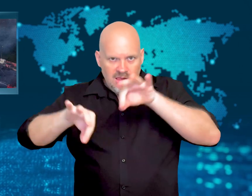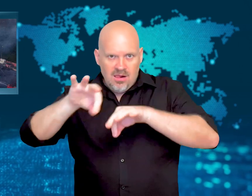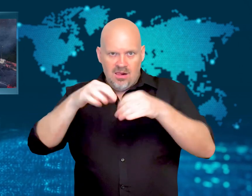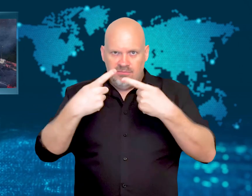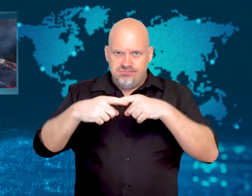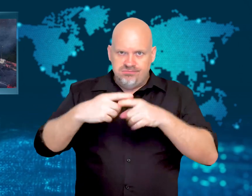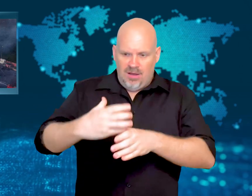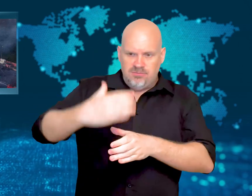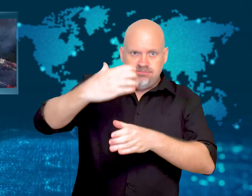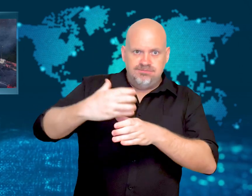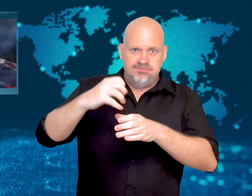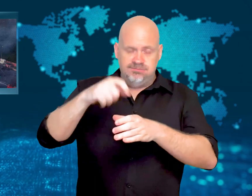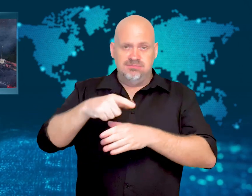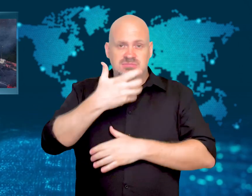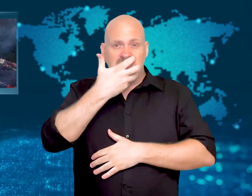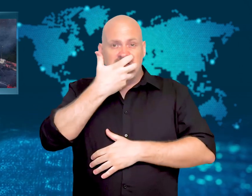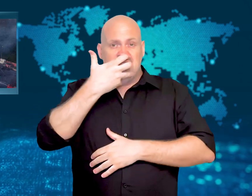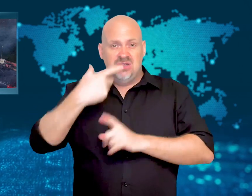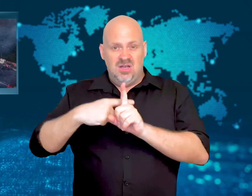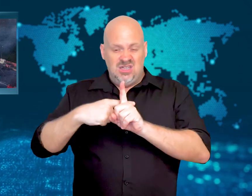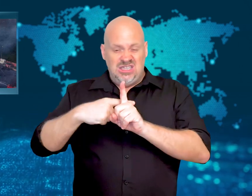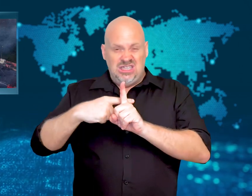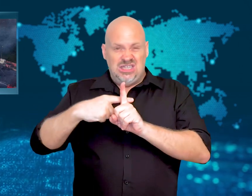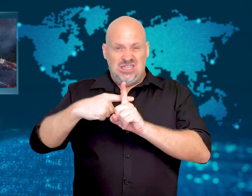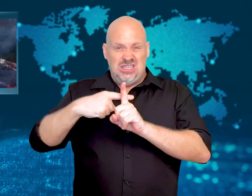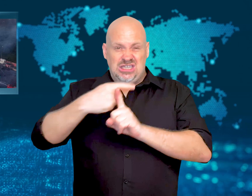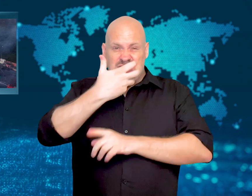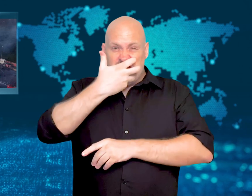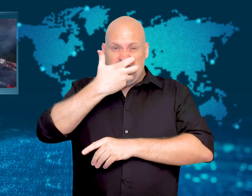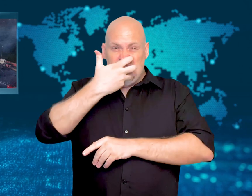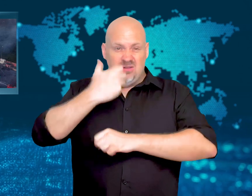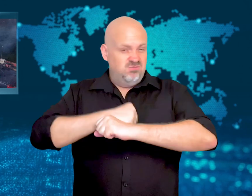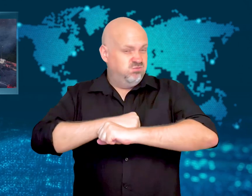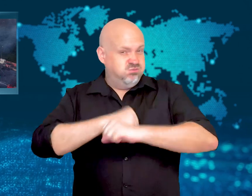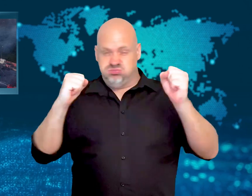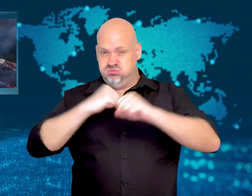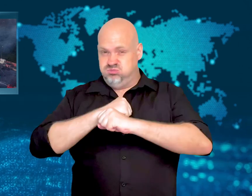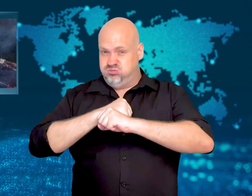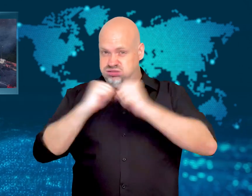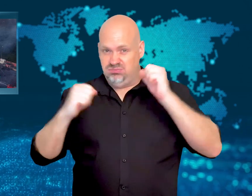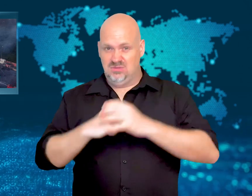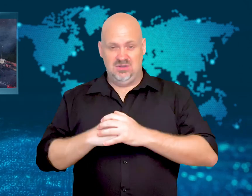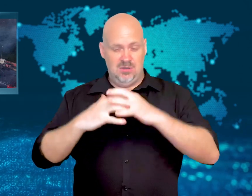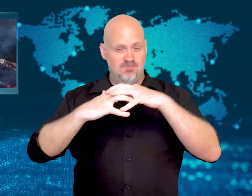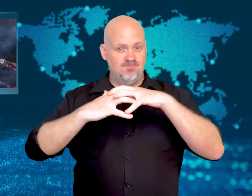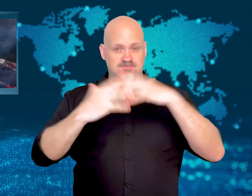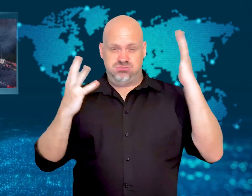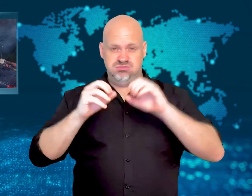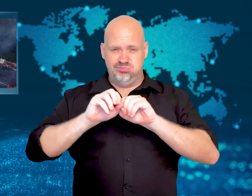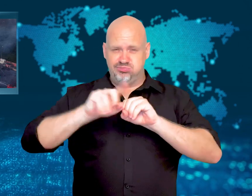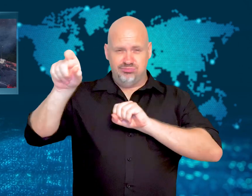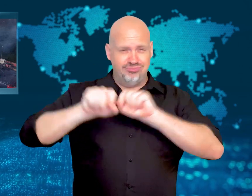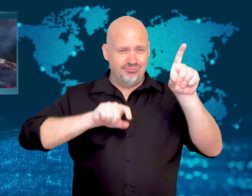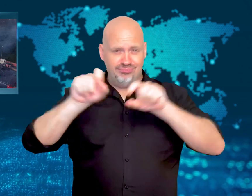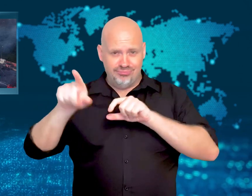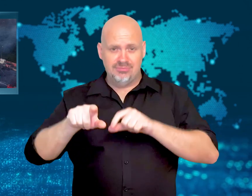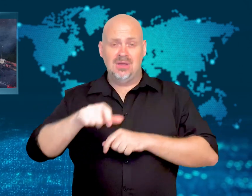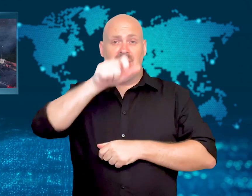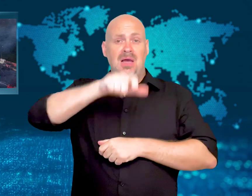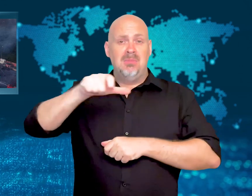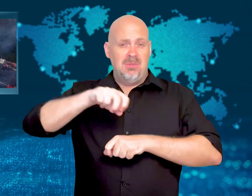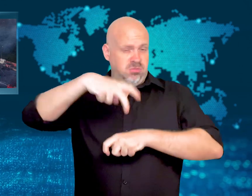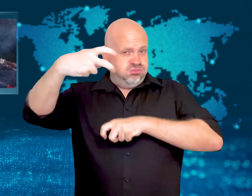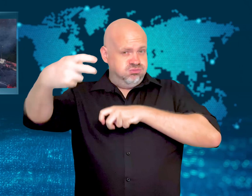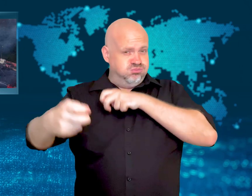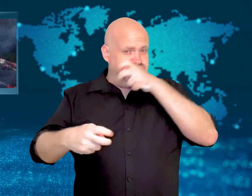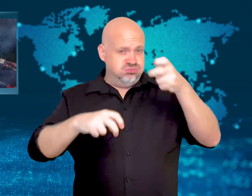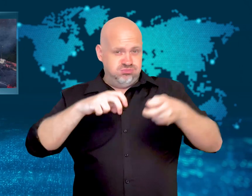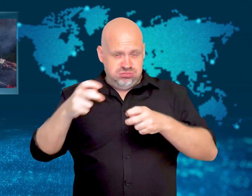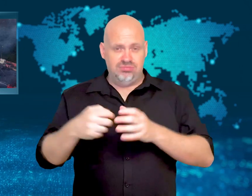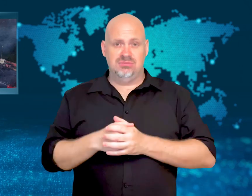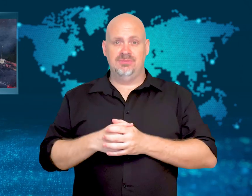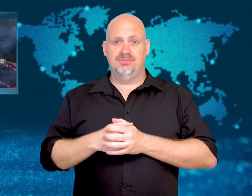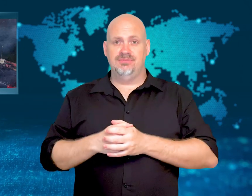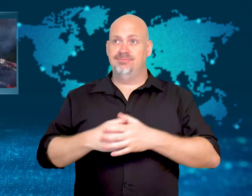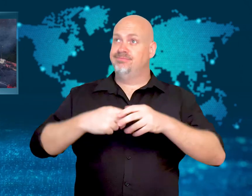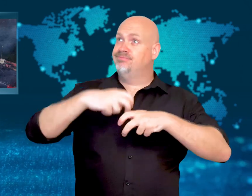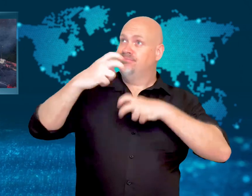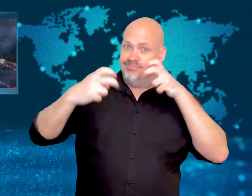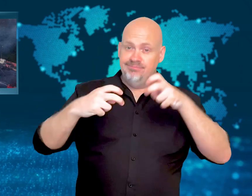Blasts threw debris and people into the air.